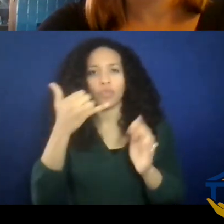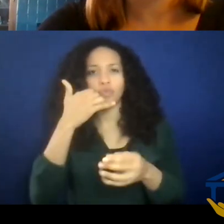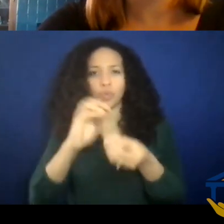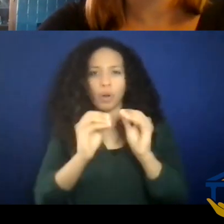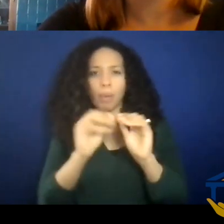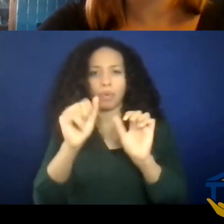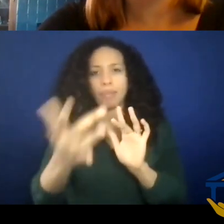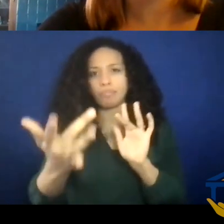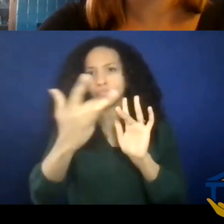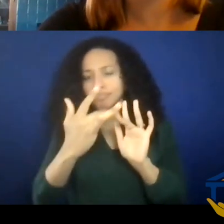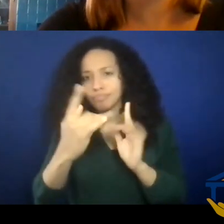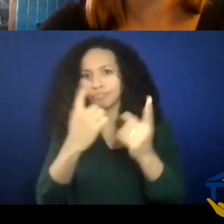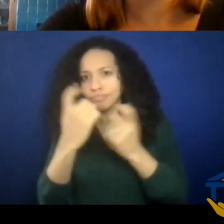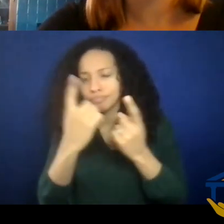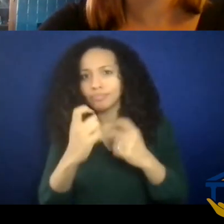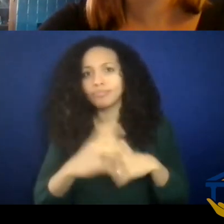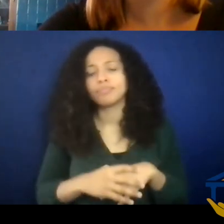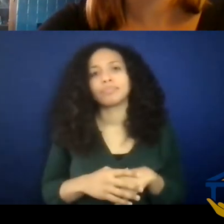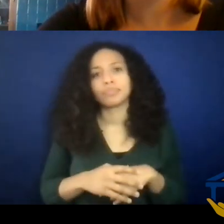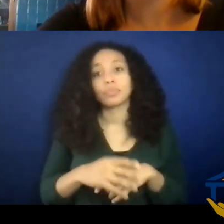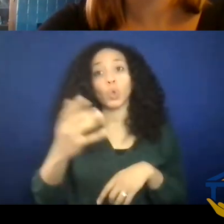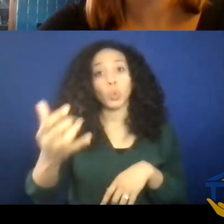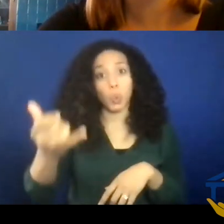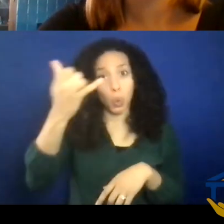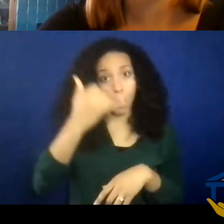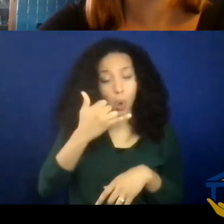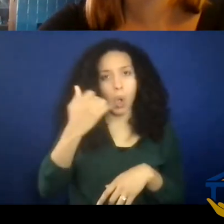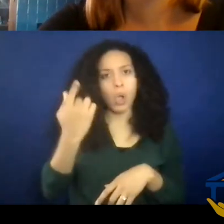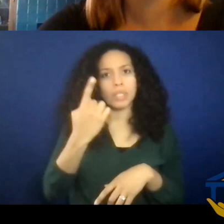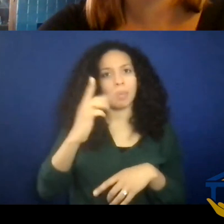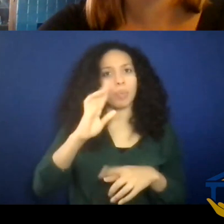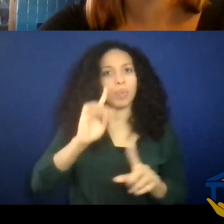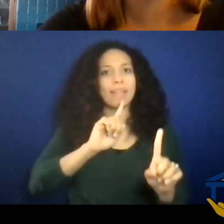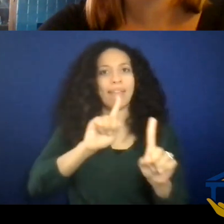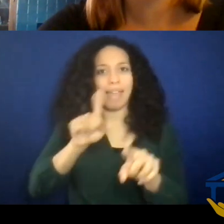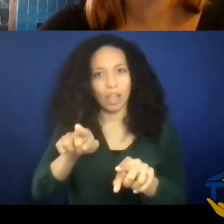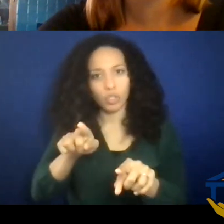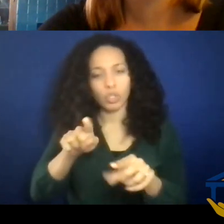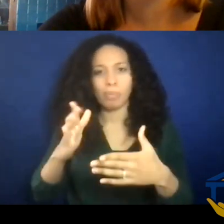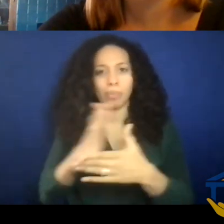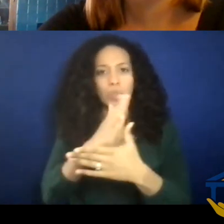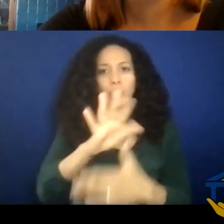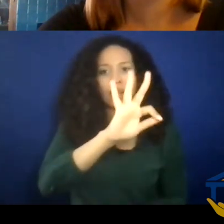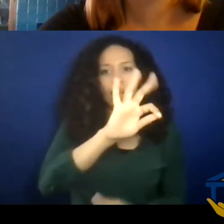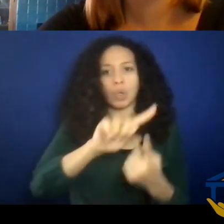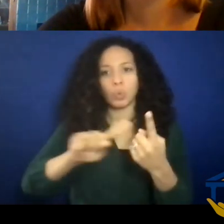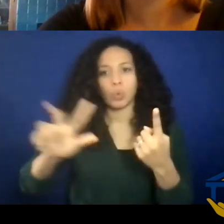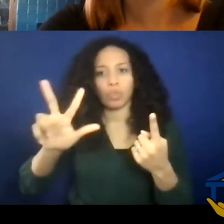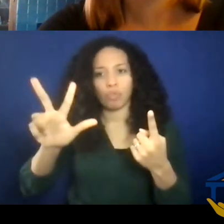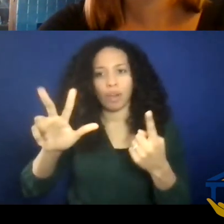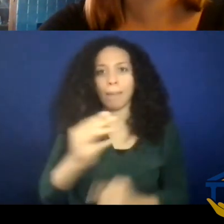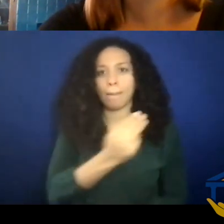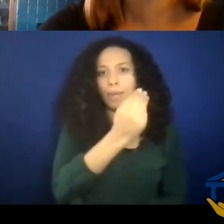Someone answers the phone from 9:00 AM to 3:00 PM, Monday through Friday. You will get a live person